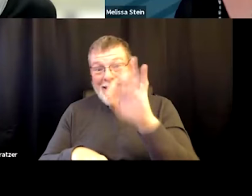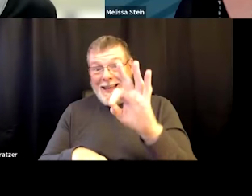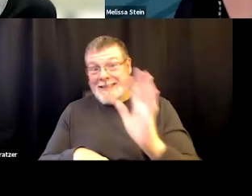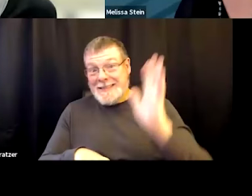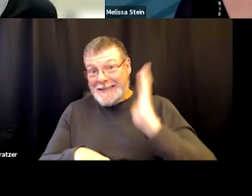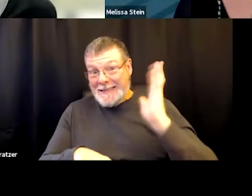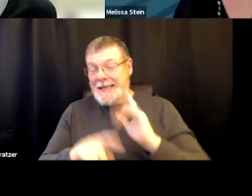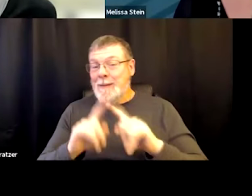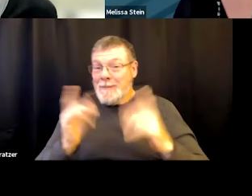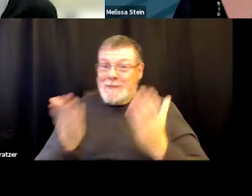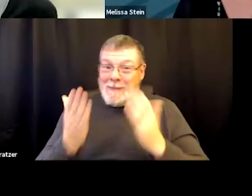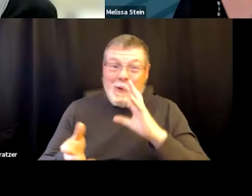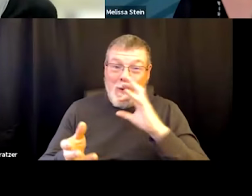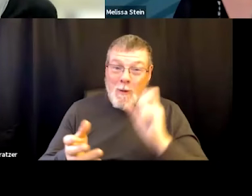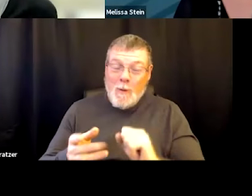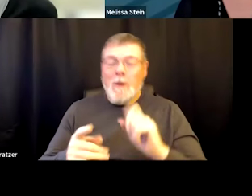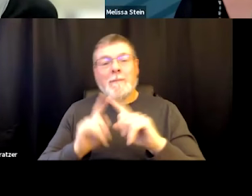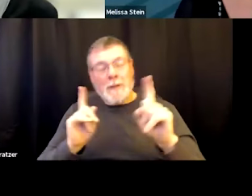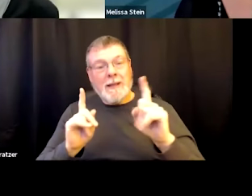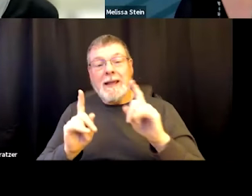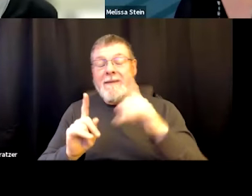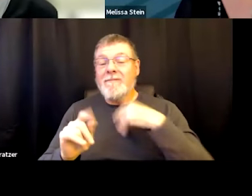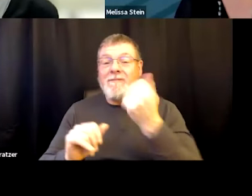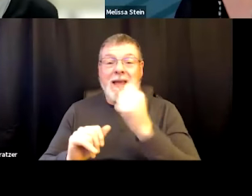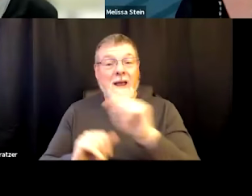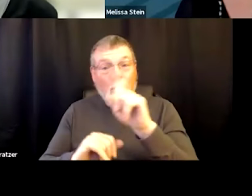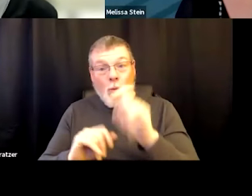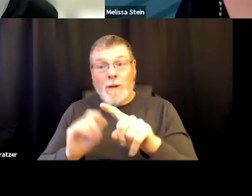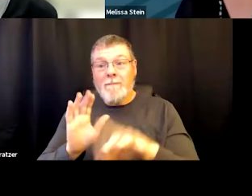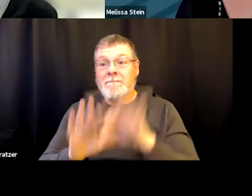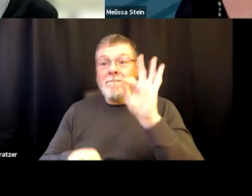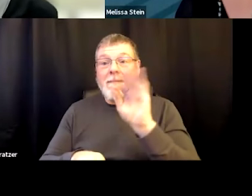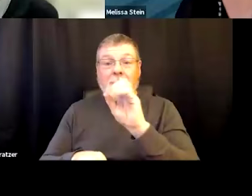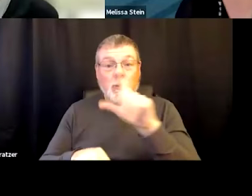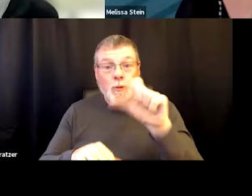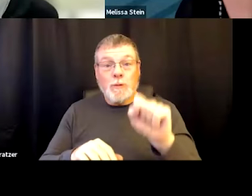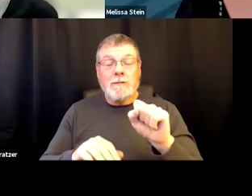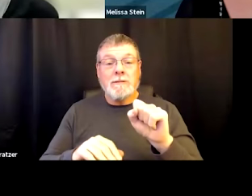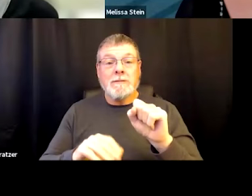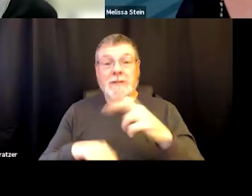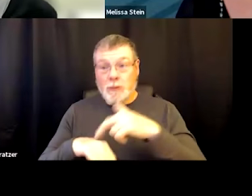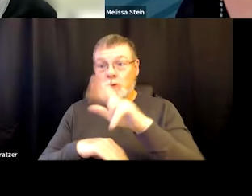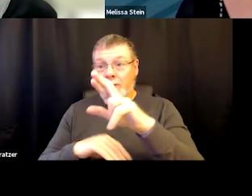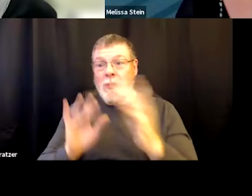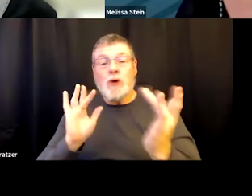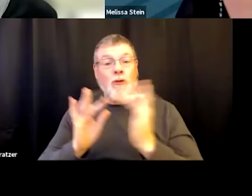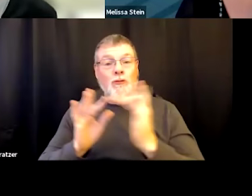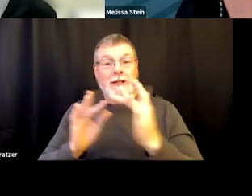But certainly if you have any questions, finding some of the tools that Dr. Peters has referenced, reach out to us here at the GAINS Center.